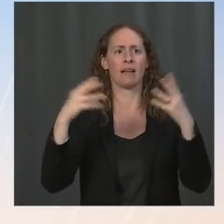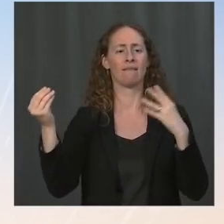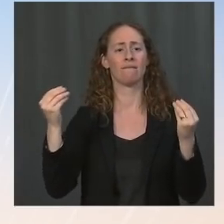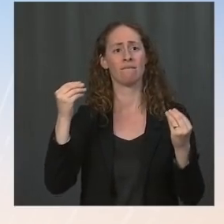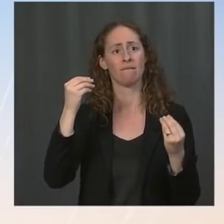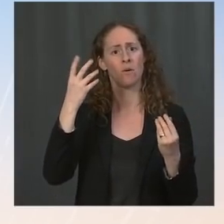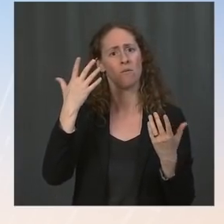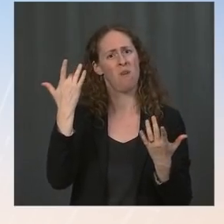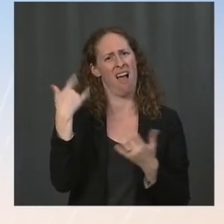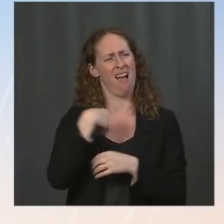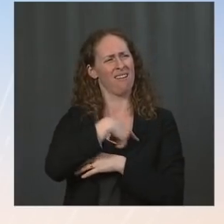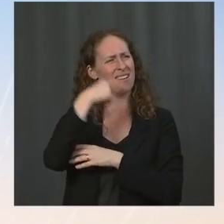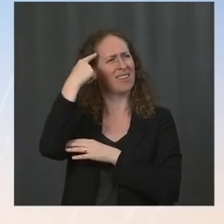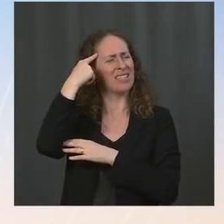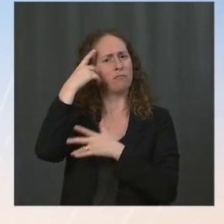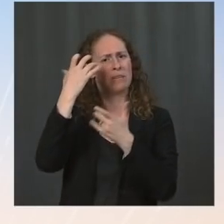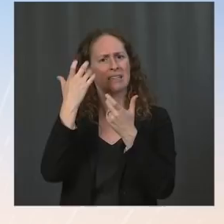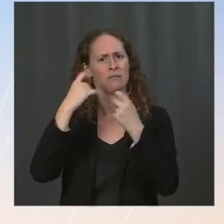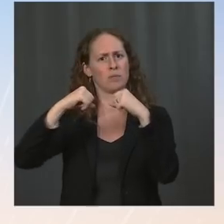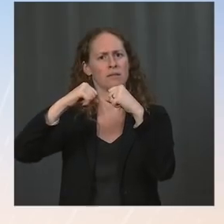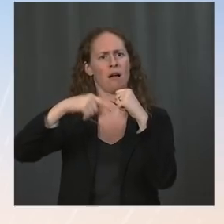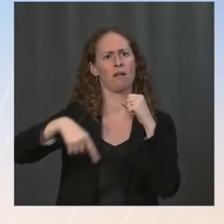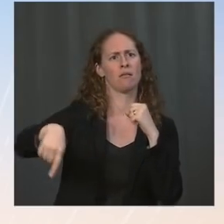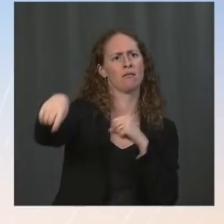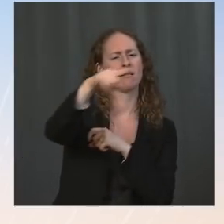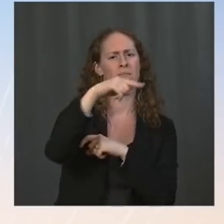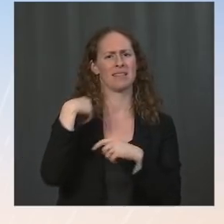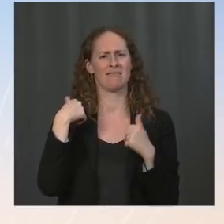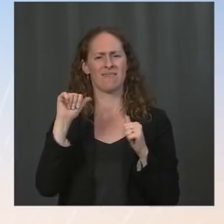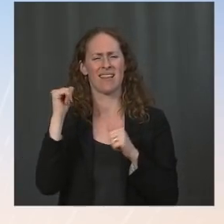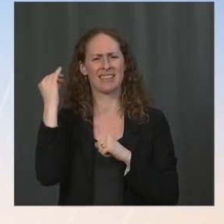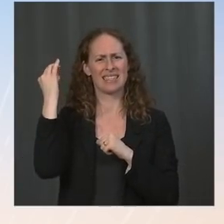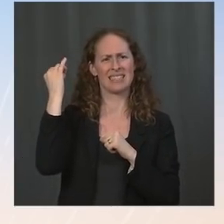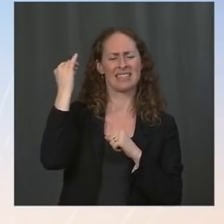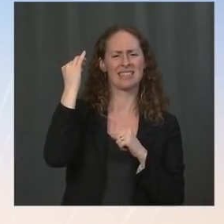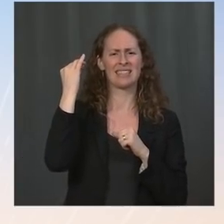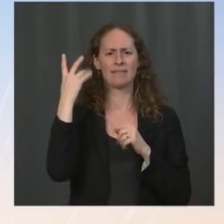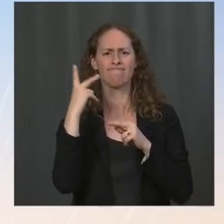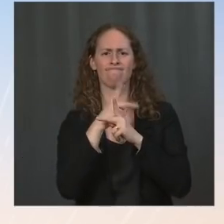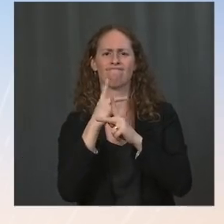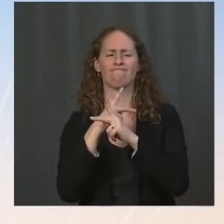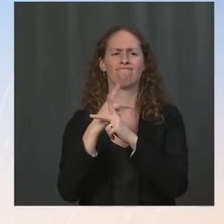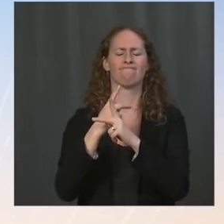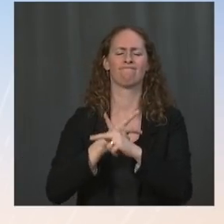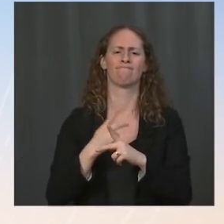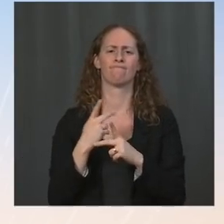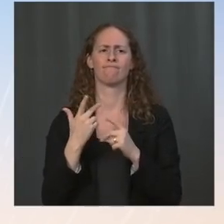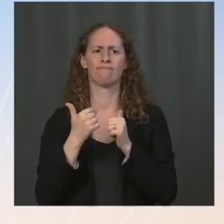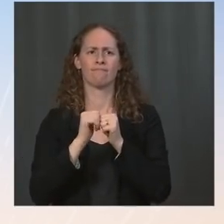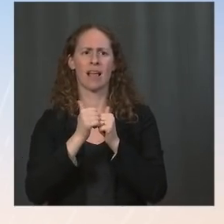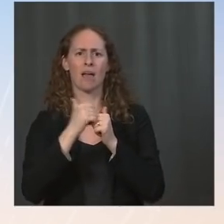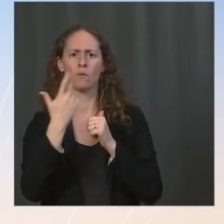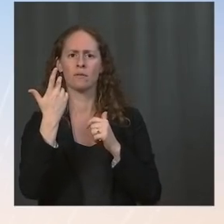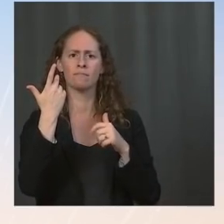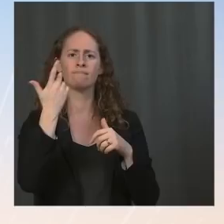So, what we've been trying to do is work with individual cases, with families, with groups to get them evacuated